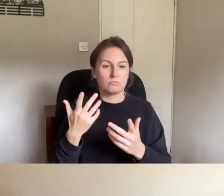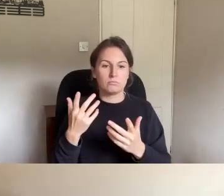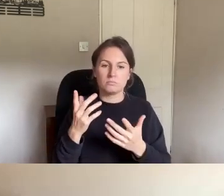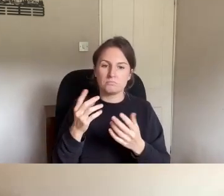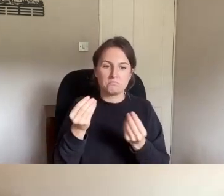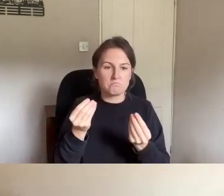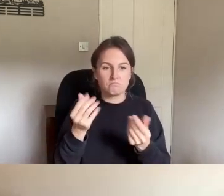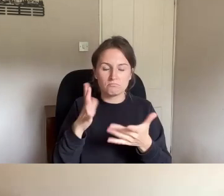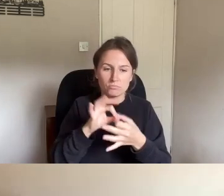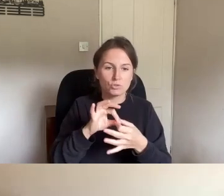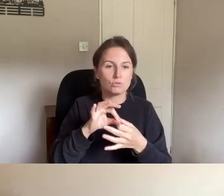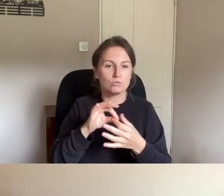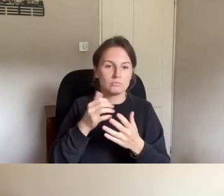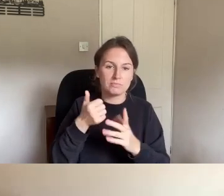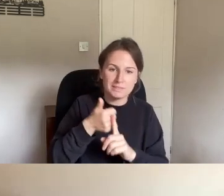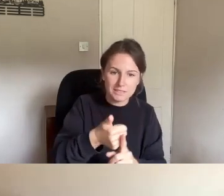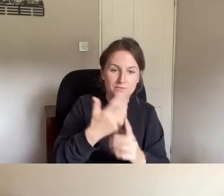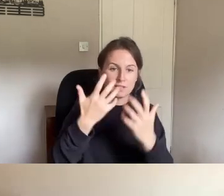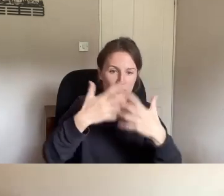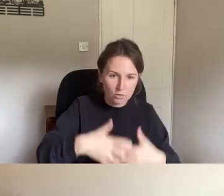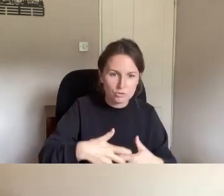projects that provide affordable access to technology,